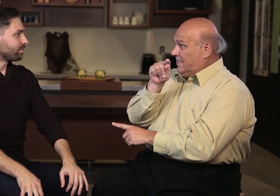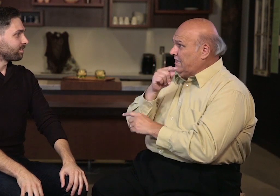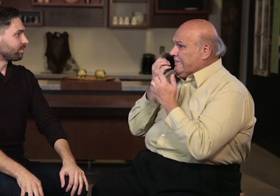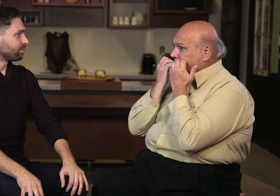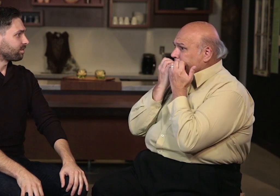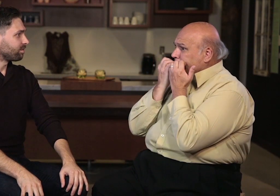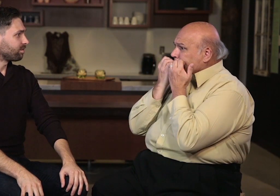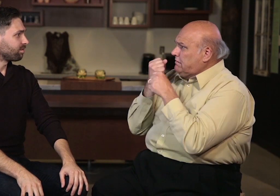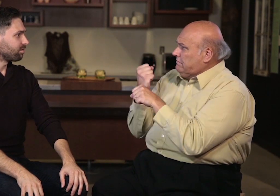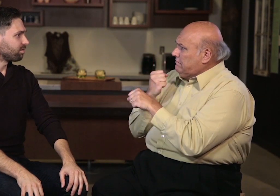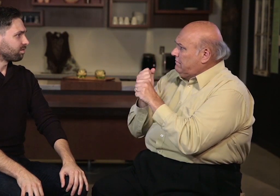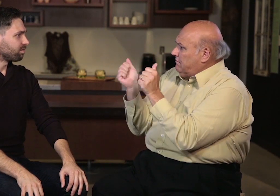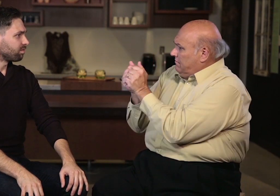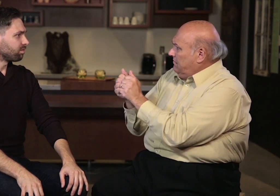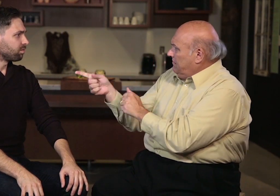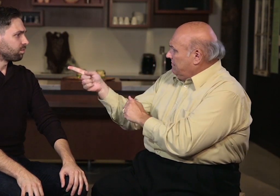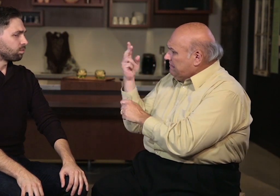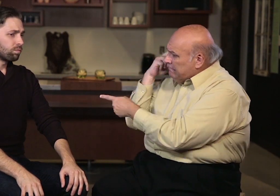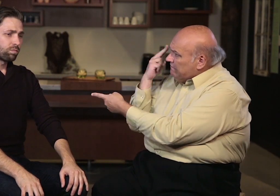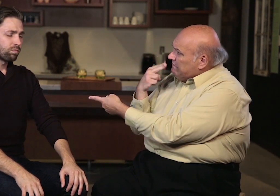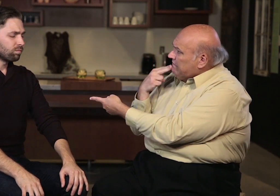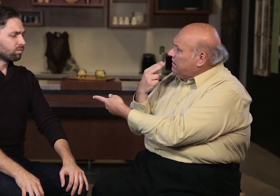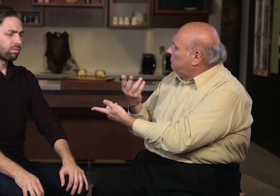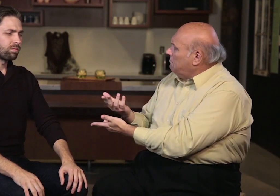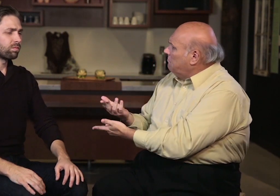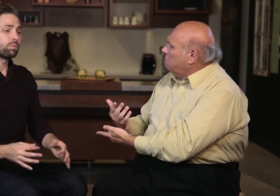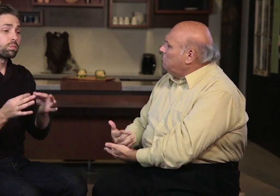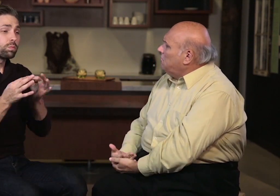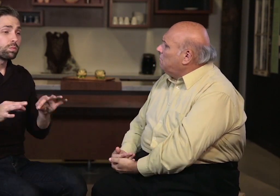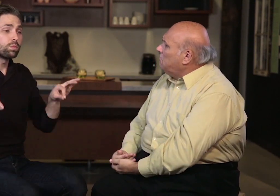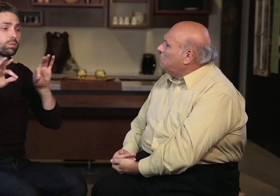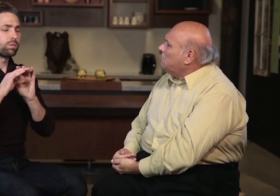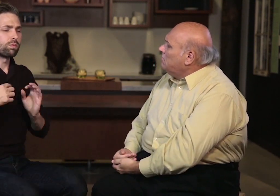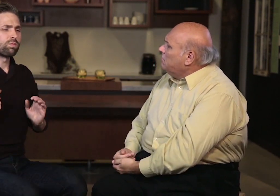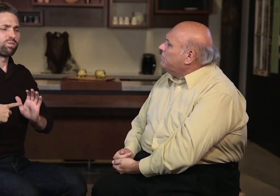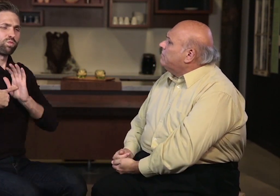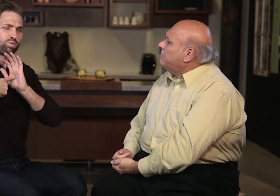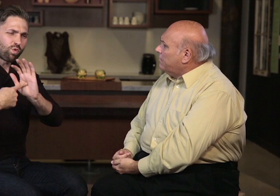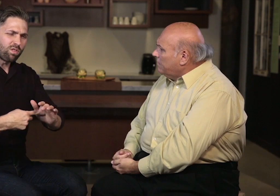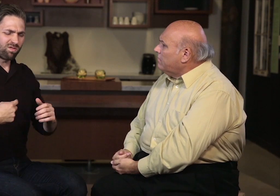when they work with you because you are Deaf? The most important thing I can do is show